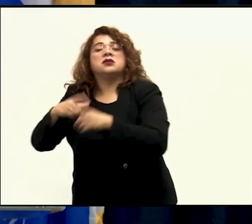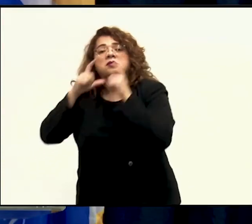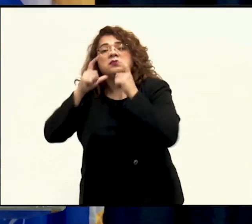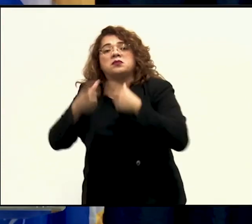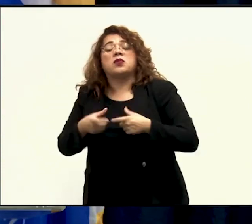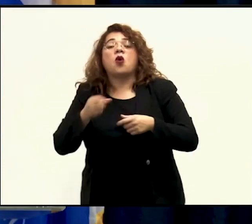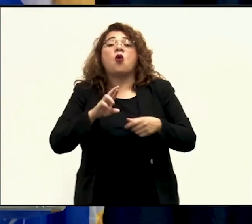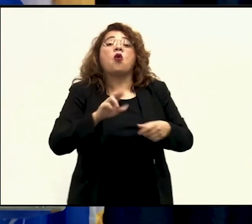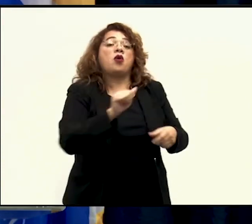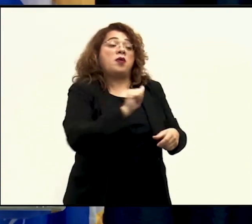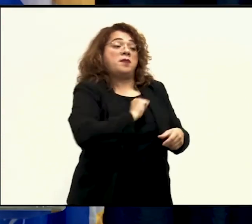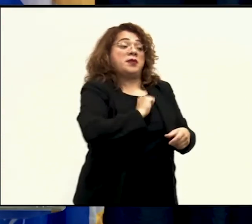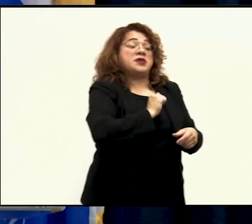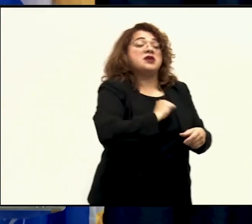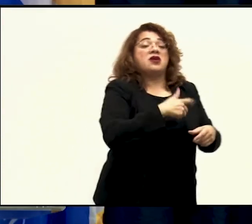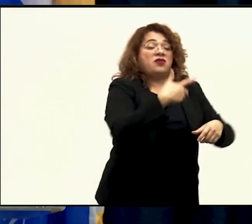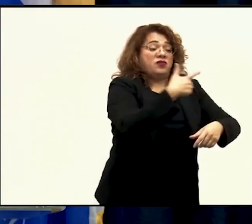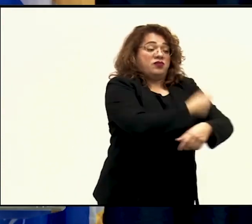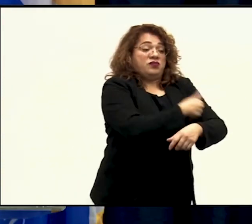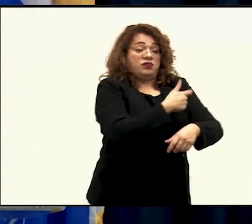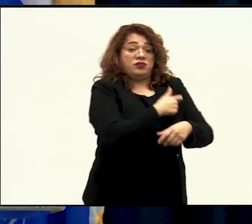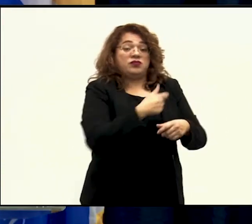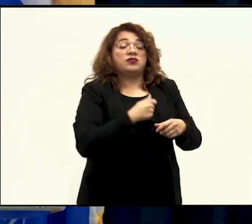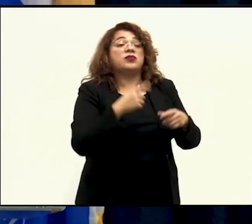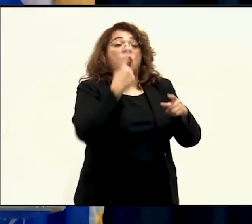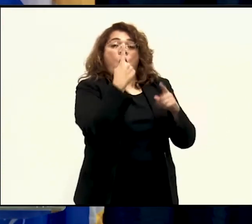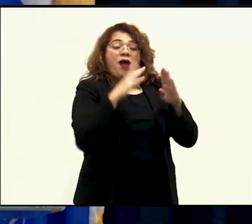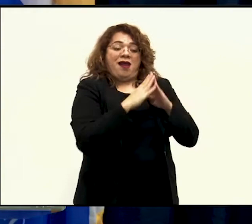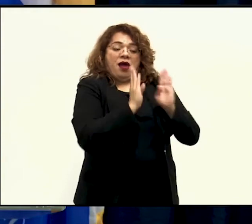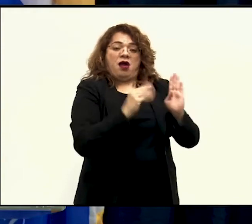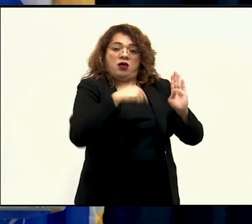who are also at low risk for severe COVID-19 disease.